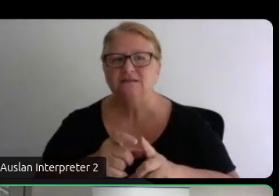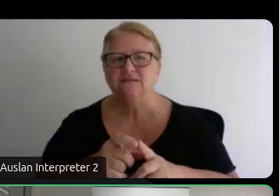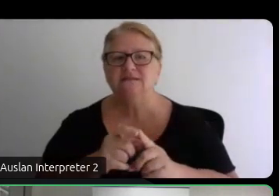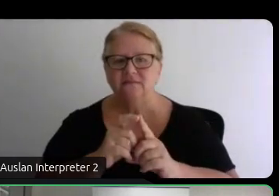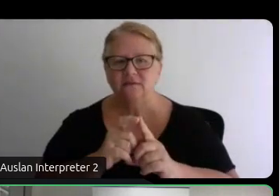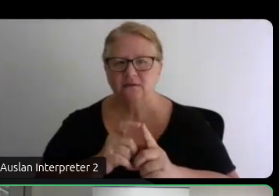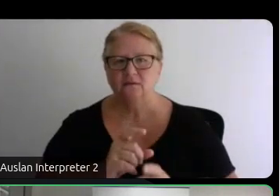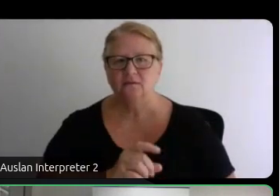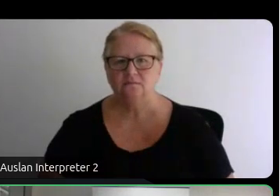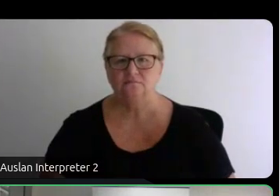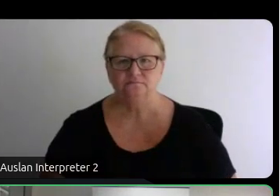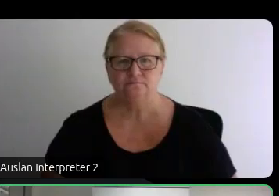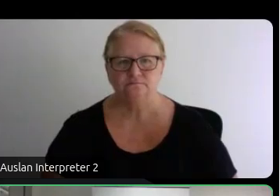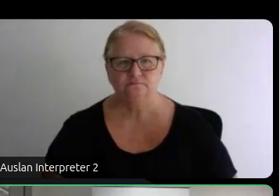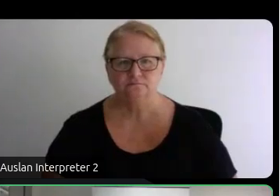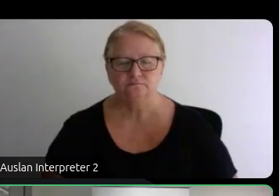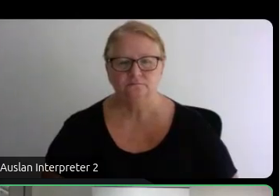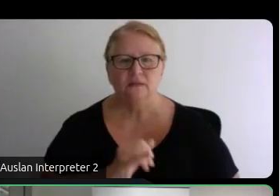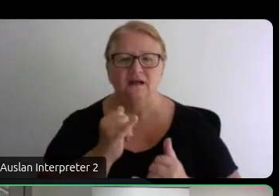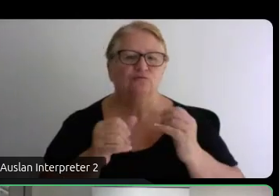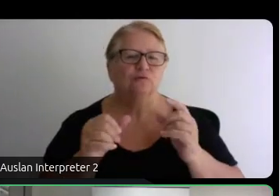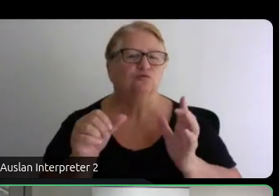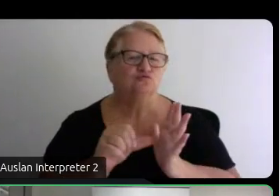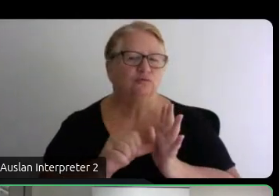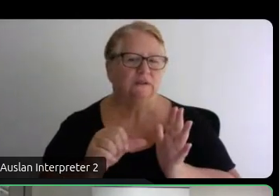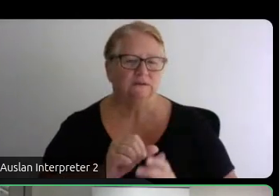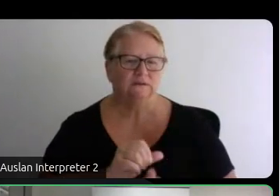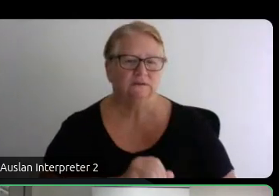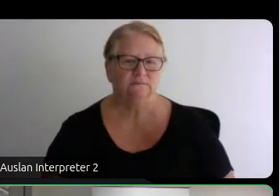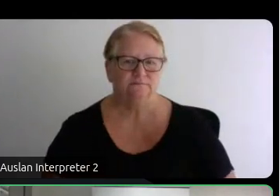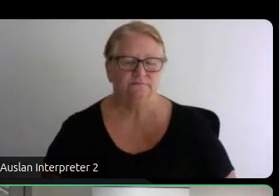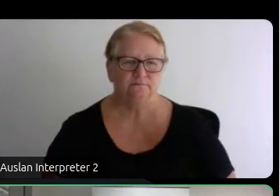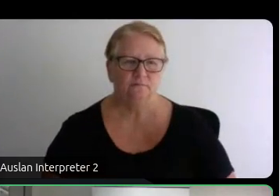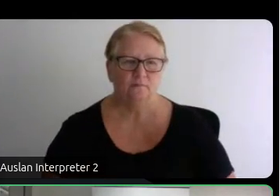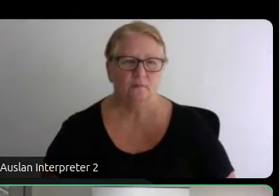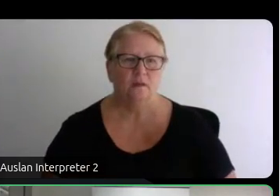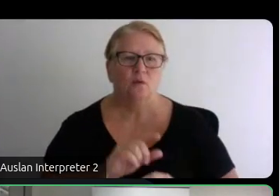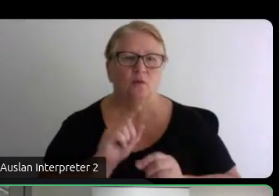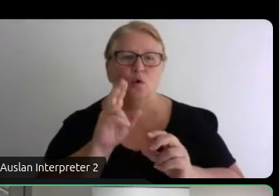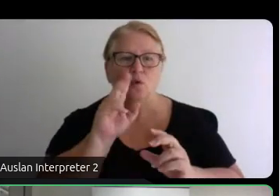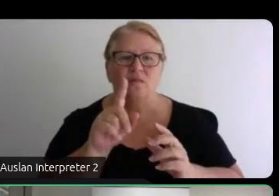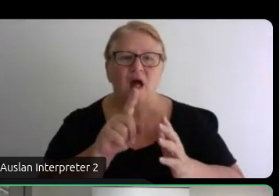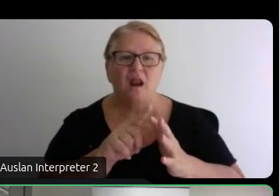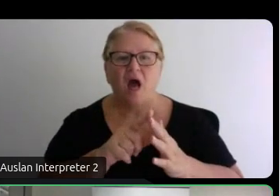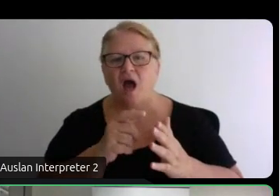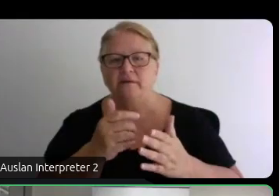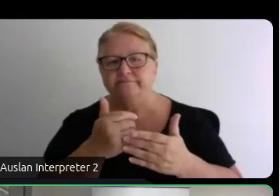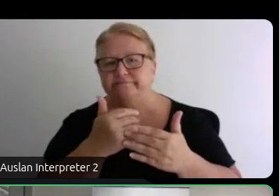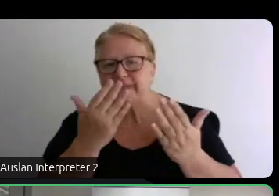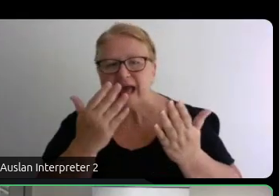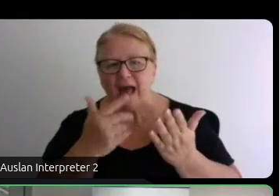is. when you're looking at um that day-to-day kind of question, you really need to clearly establish